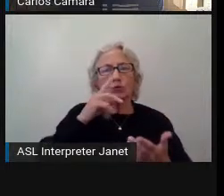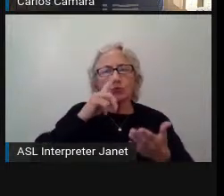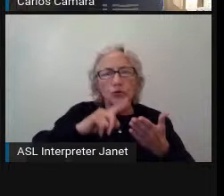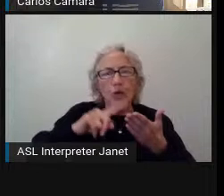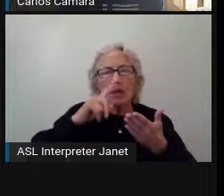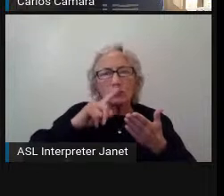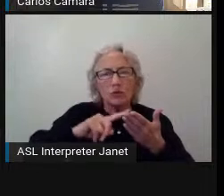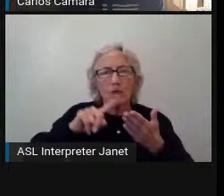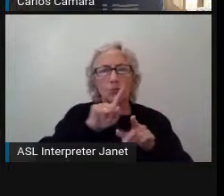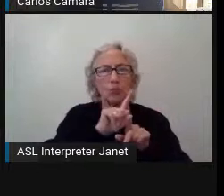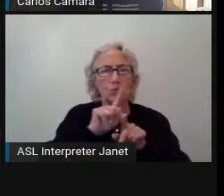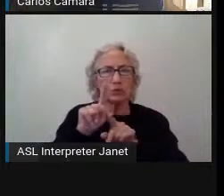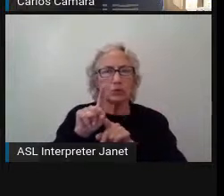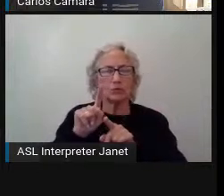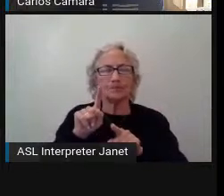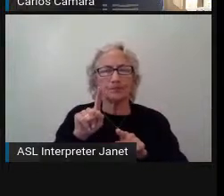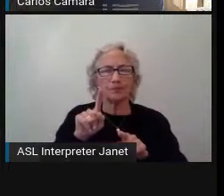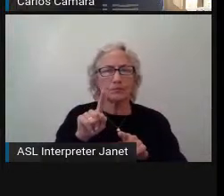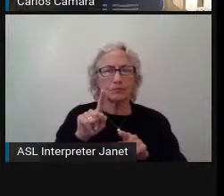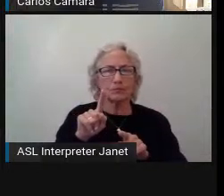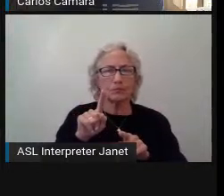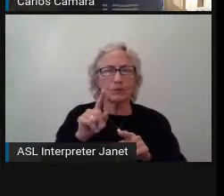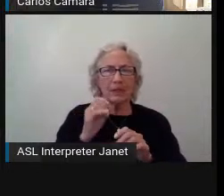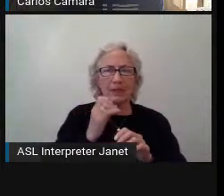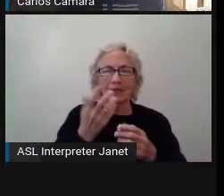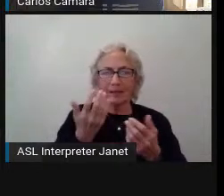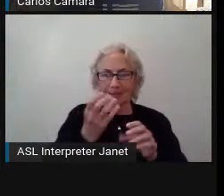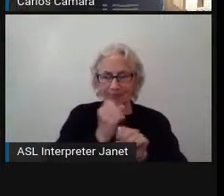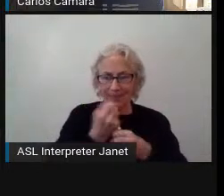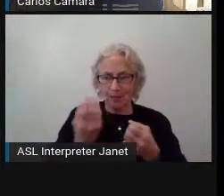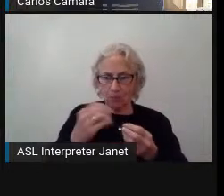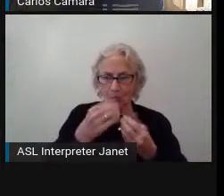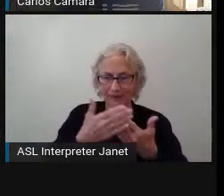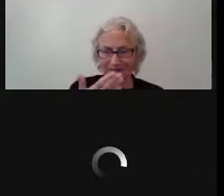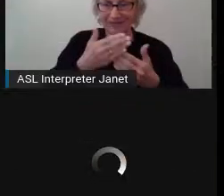programming spaces are more accessible. We really need to